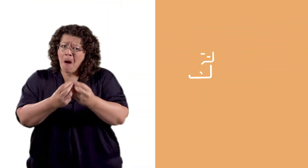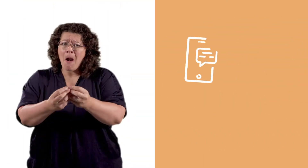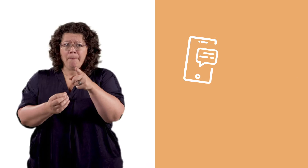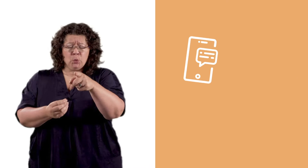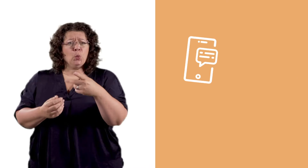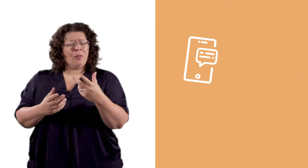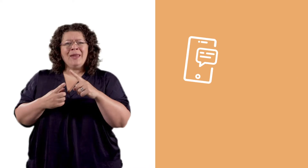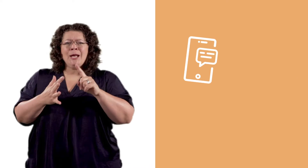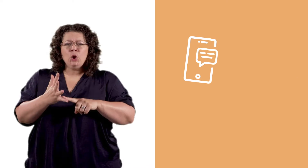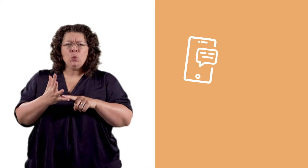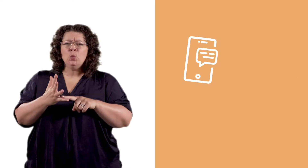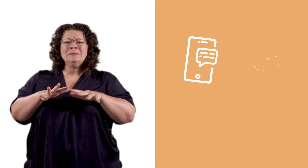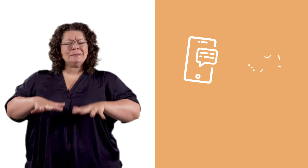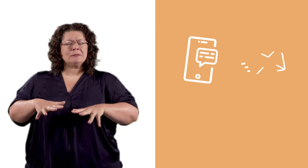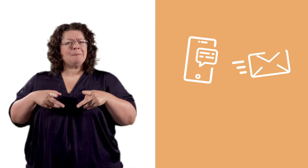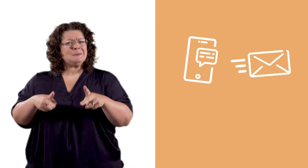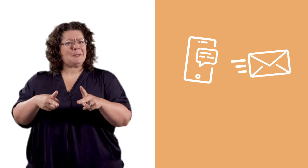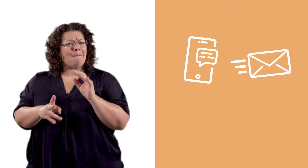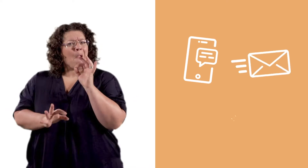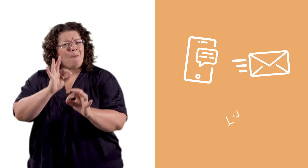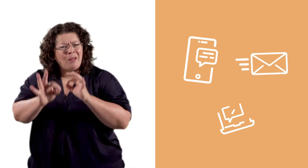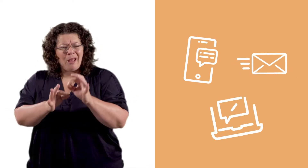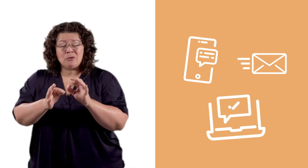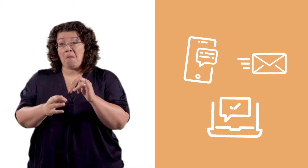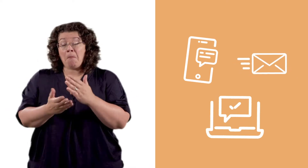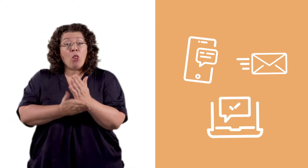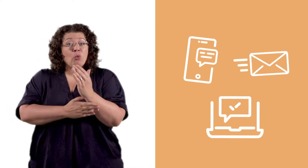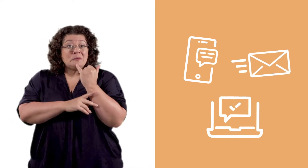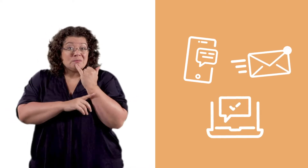Be it through a telephone hotline, a support email system, help with form filling